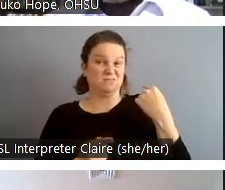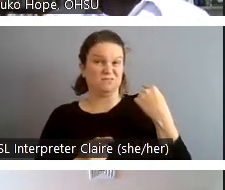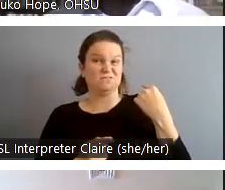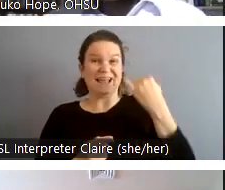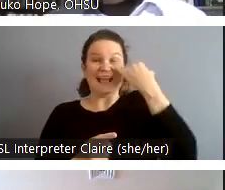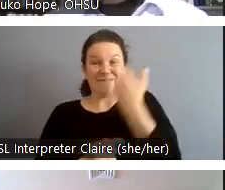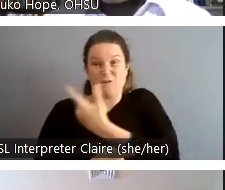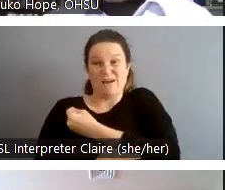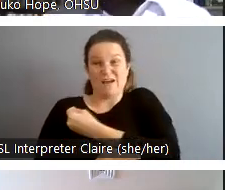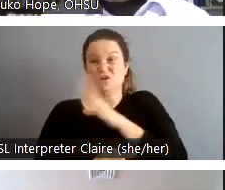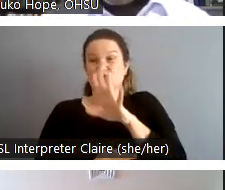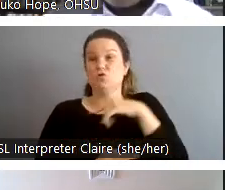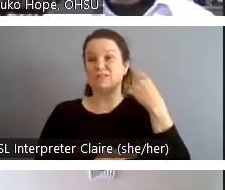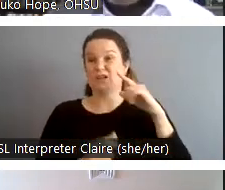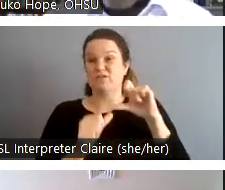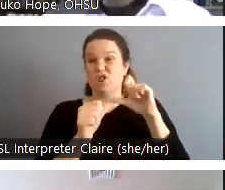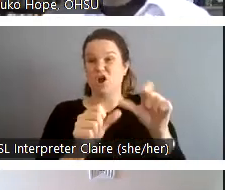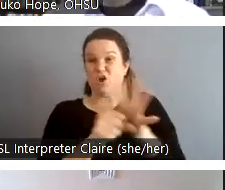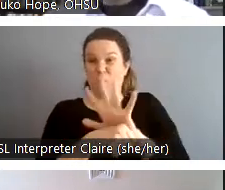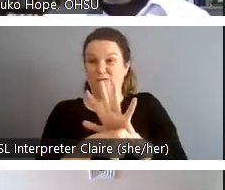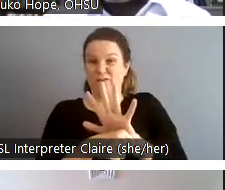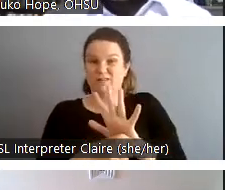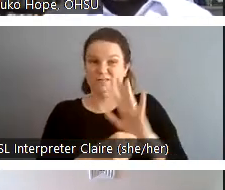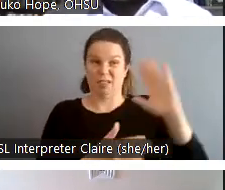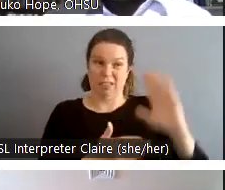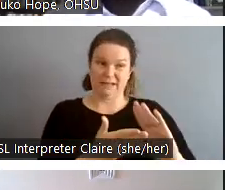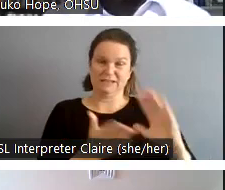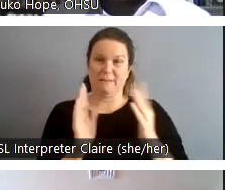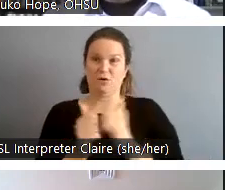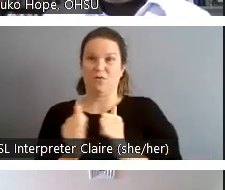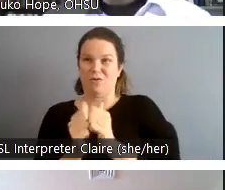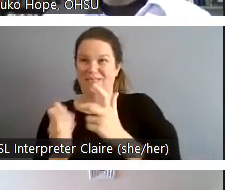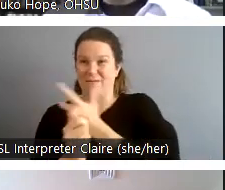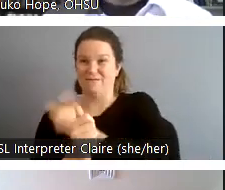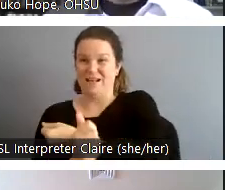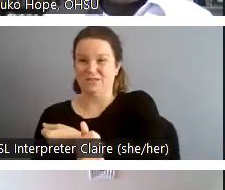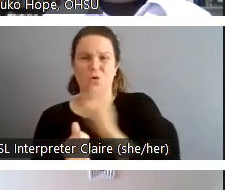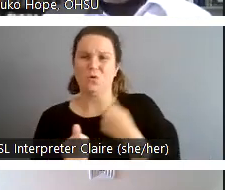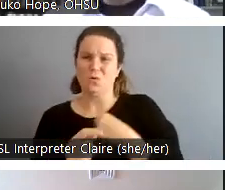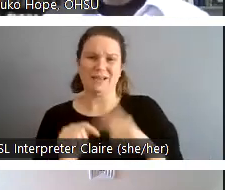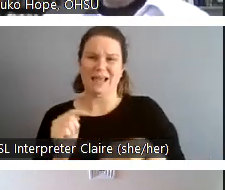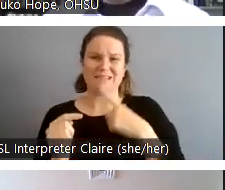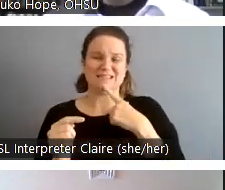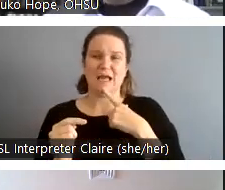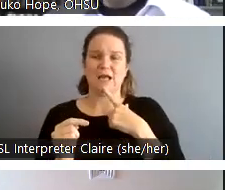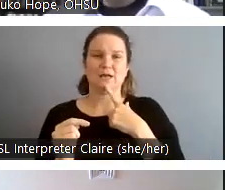risk of developing Long COVID is lower than if you're not vaccinated. I don't think that we can say that you can